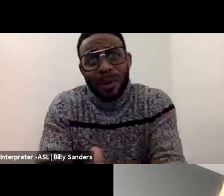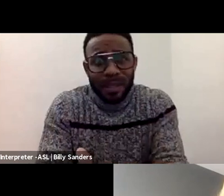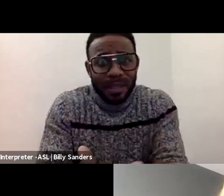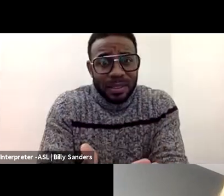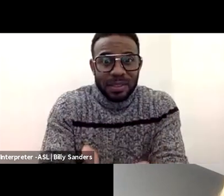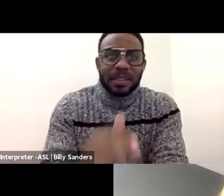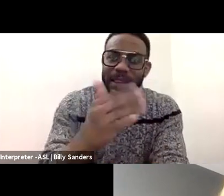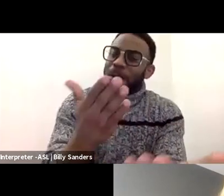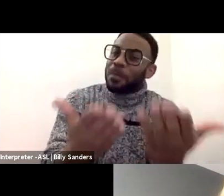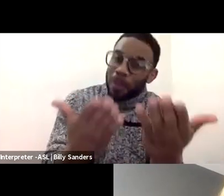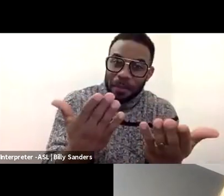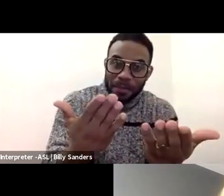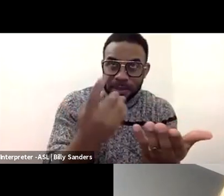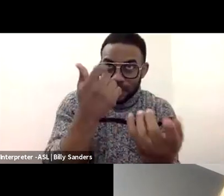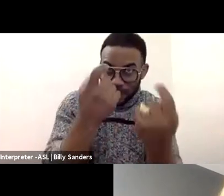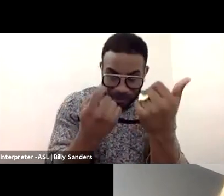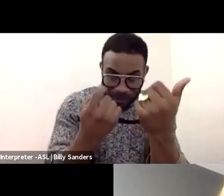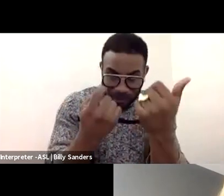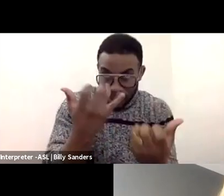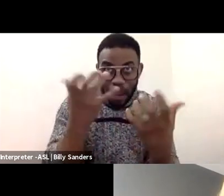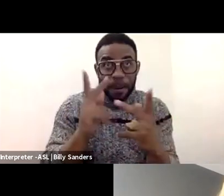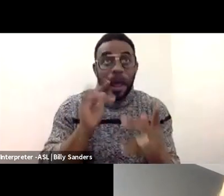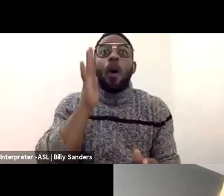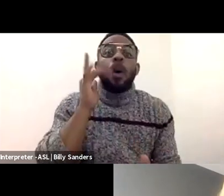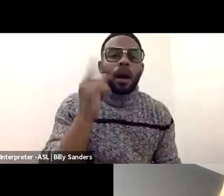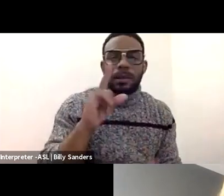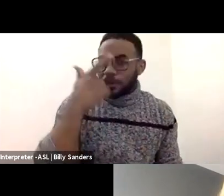probably takes out a lot of the places that I would go just because I don't want to be